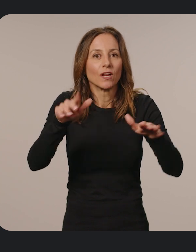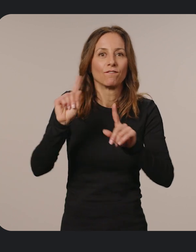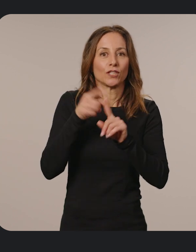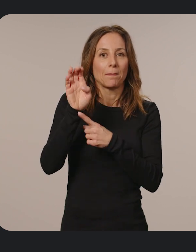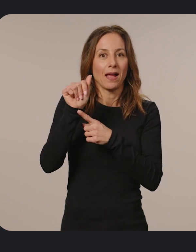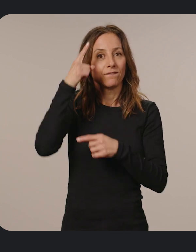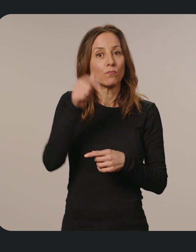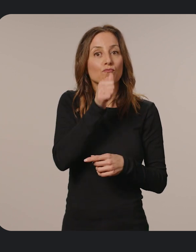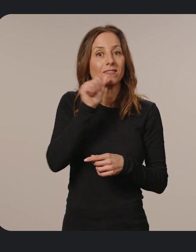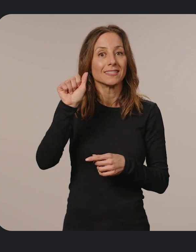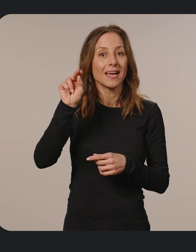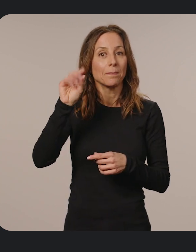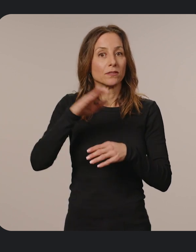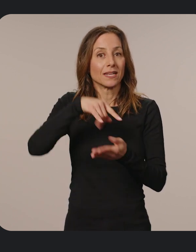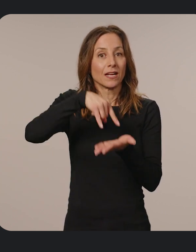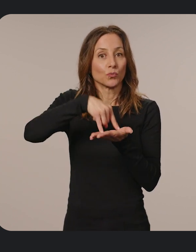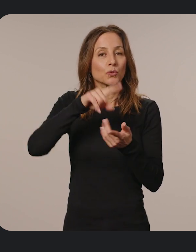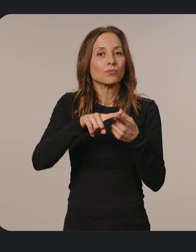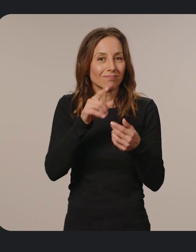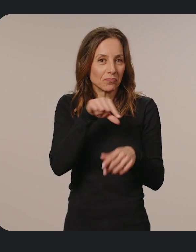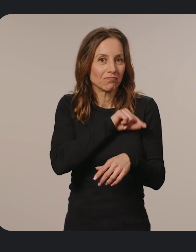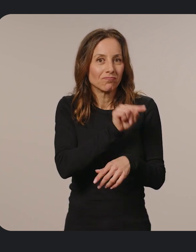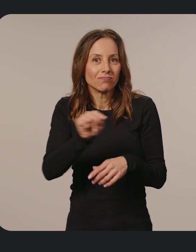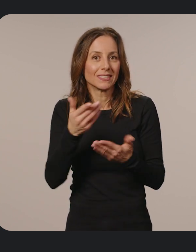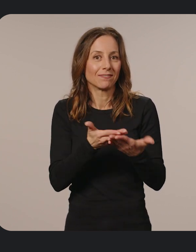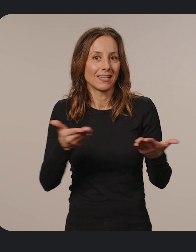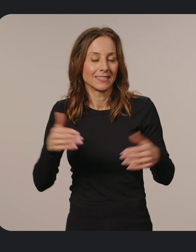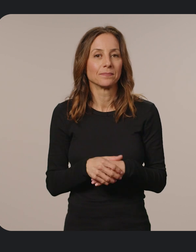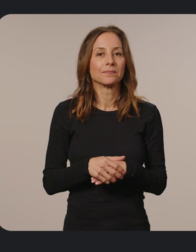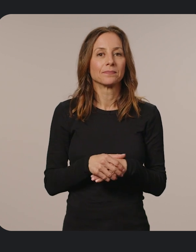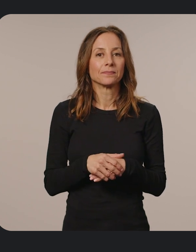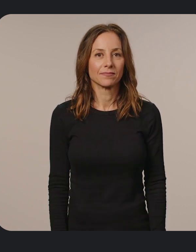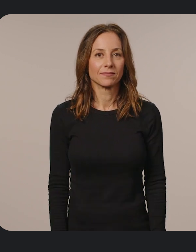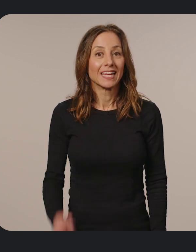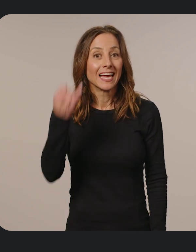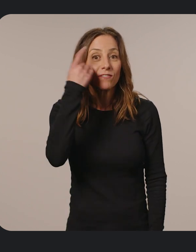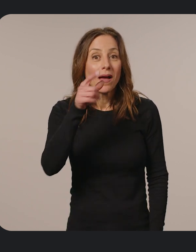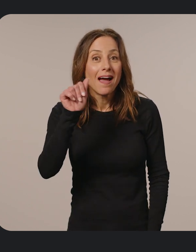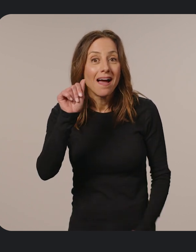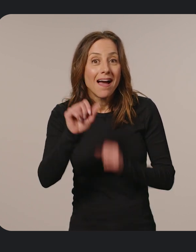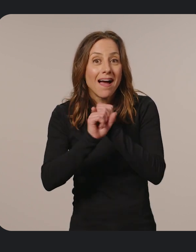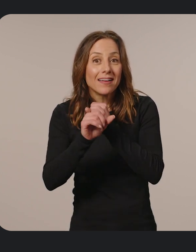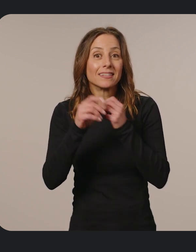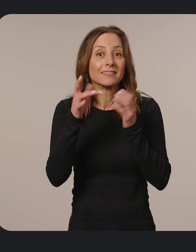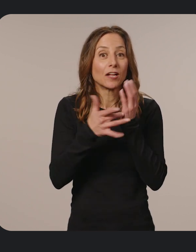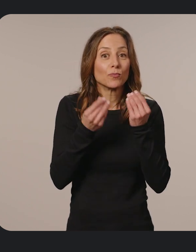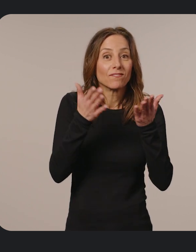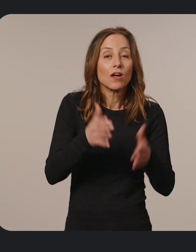and rolled out the first beta for the Privacy Sandbox on Android to eligible devices. If you are an ad technology provider,